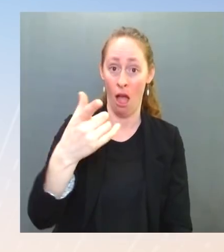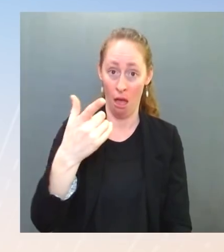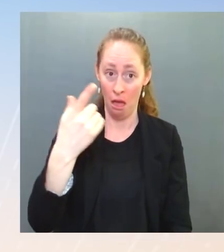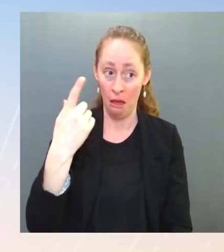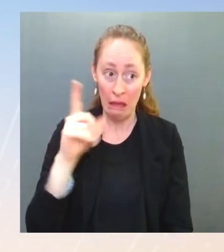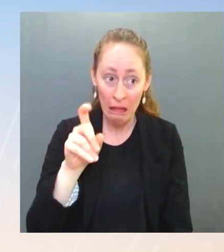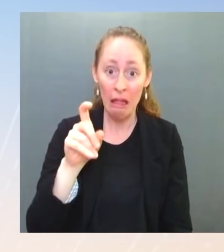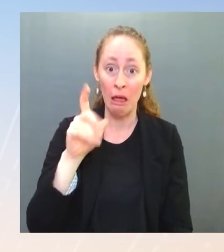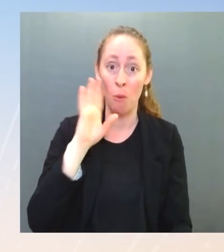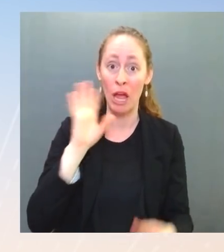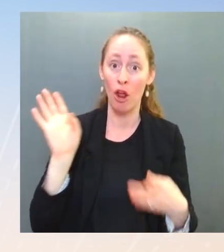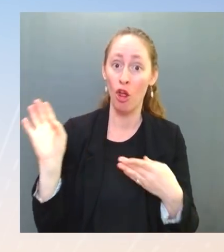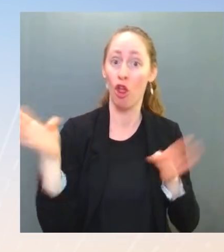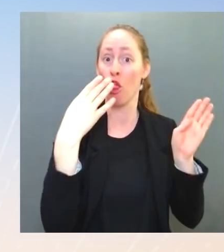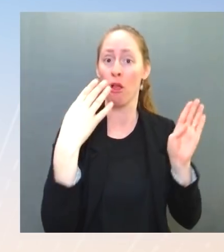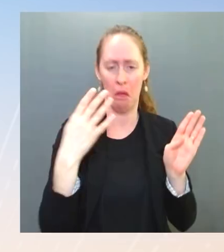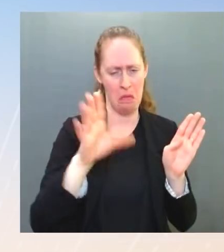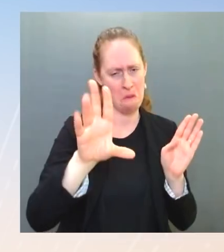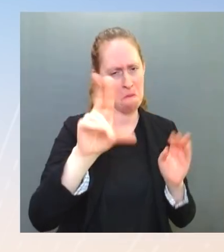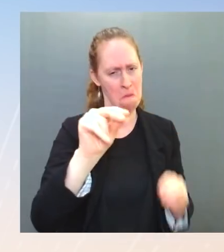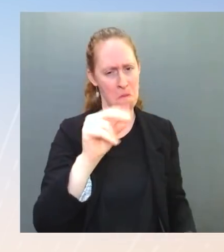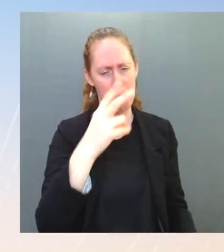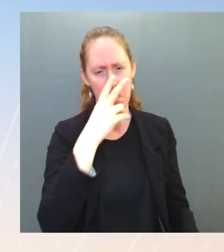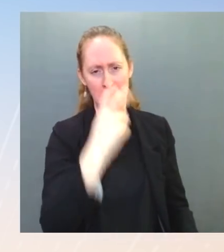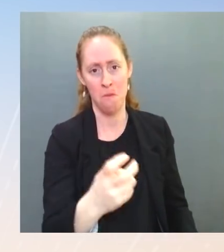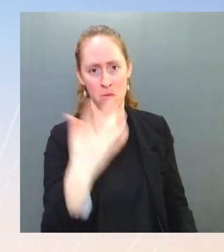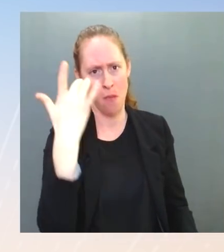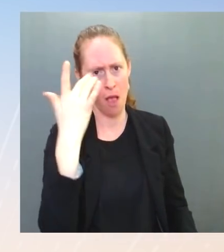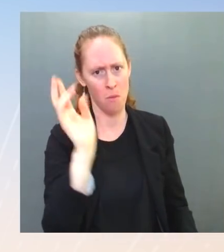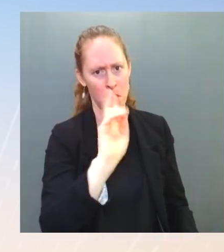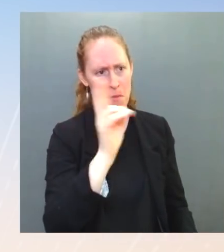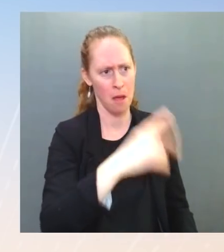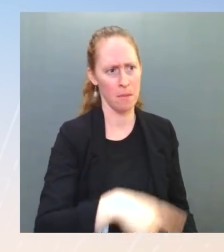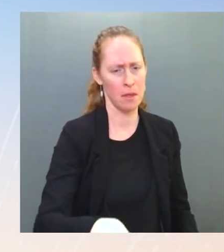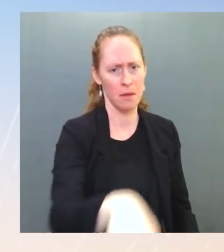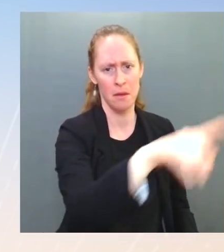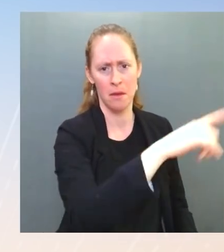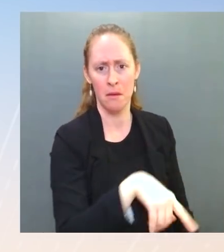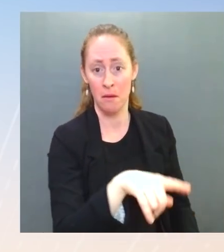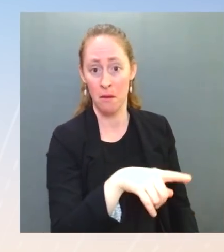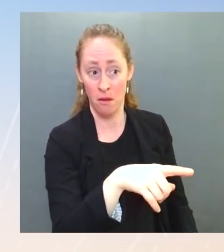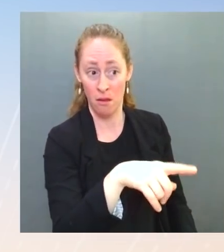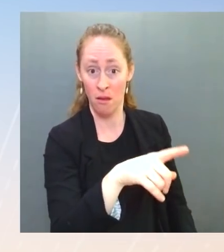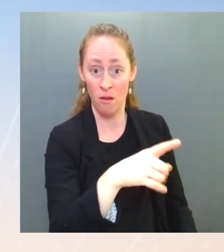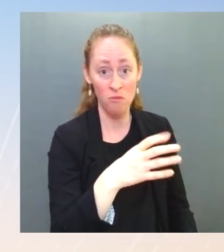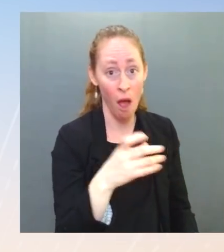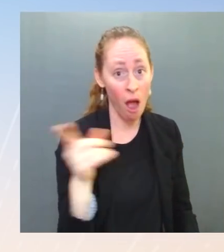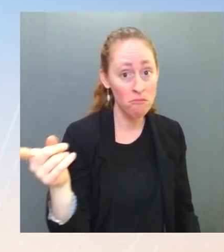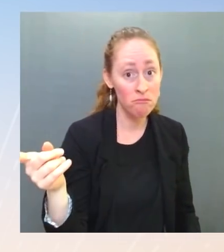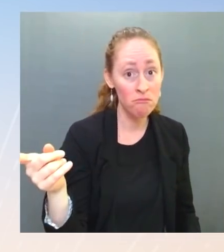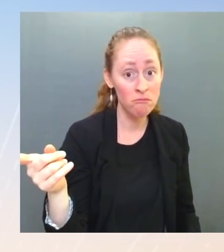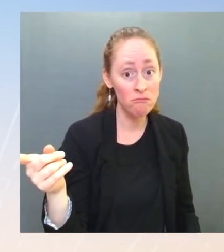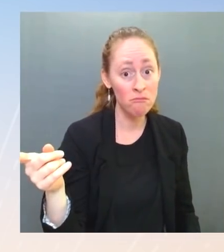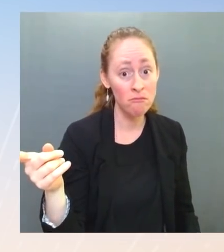feel that there should be a head of the ATF, and we believe there should be. And this is a person who is eminently qualified to do that.